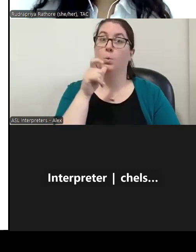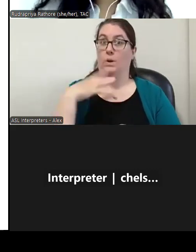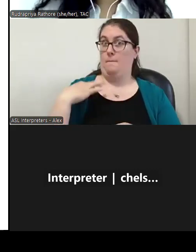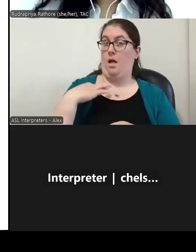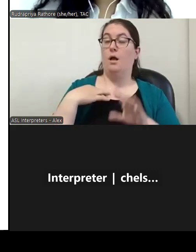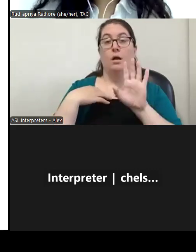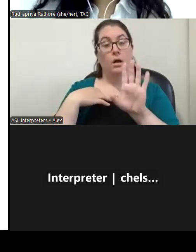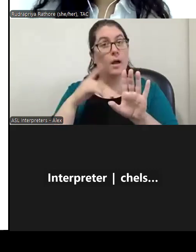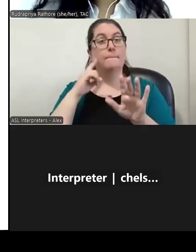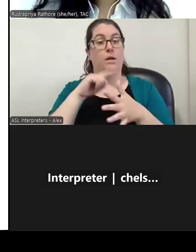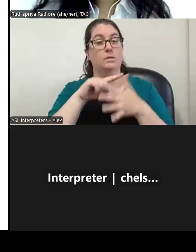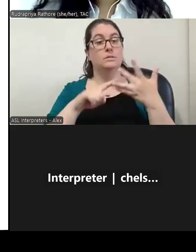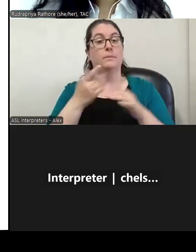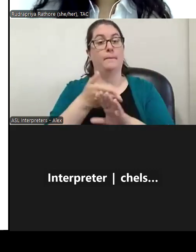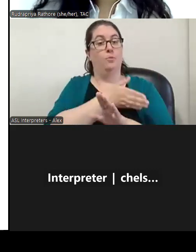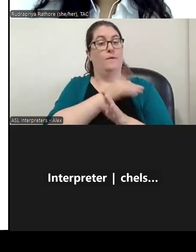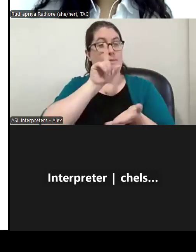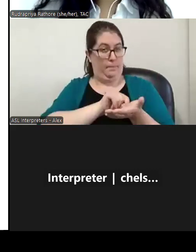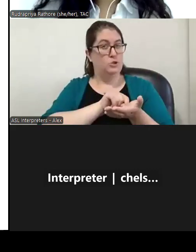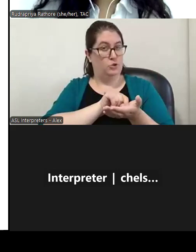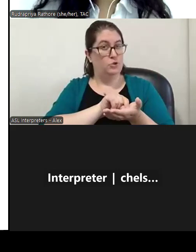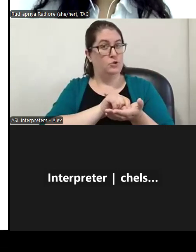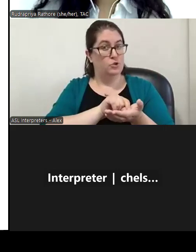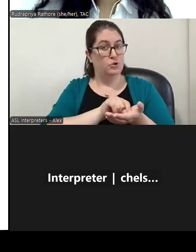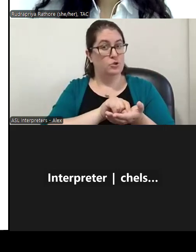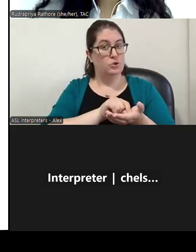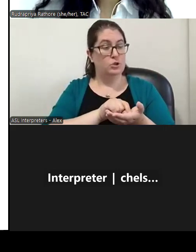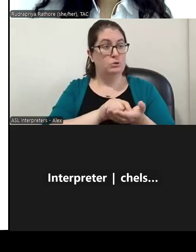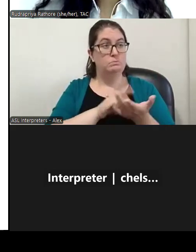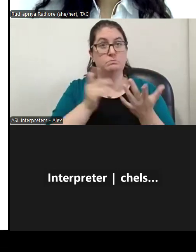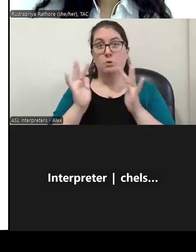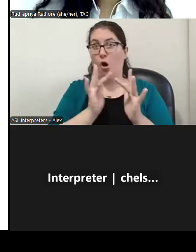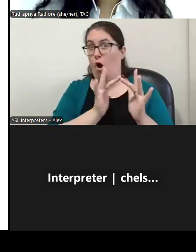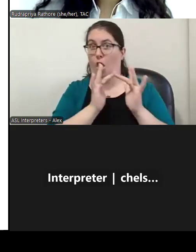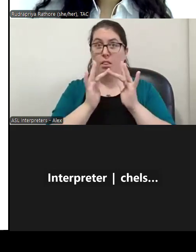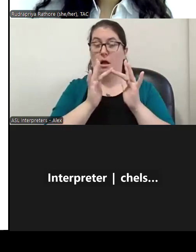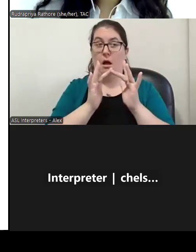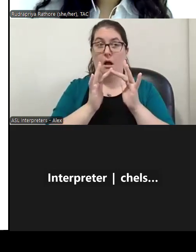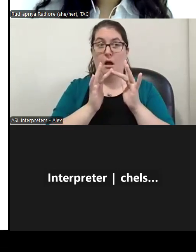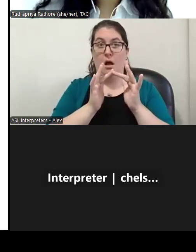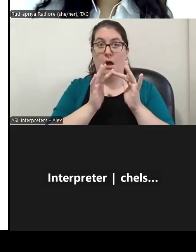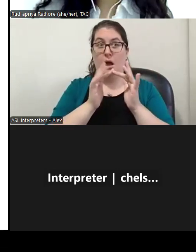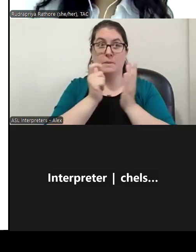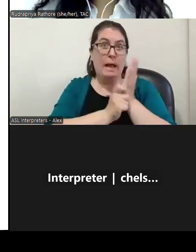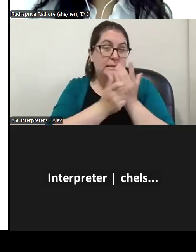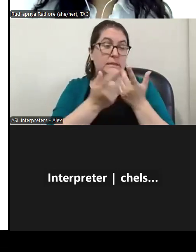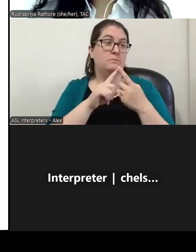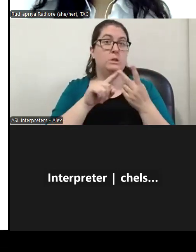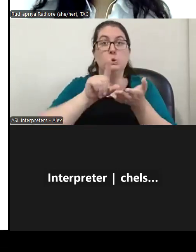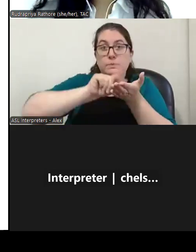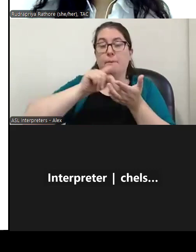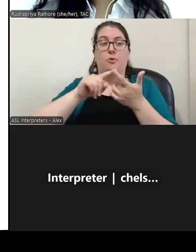must be previously published so that can be in an online uh magazine a newspaper a literary journal